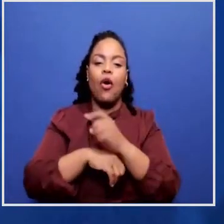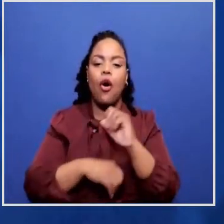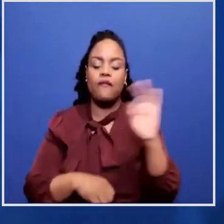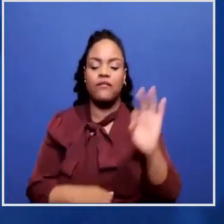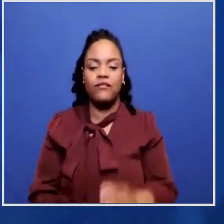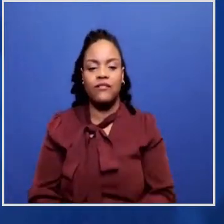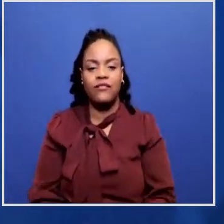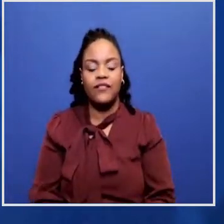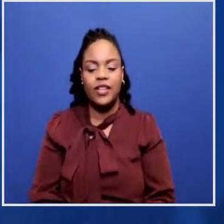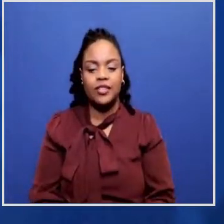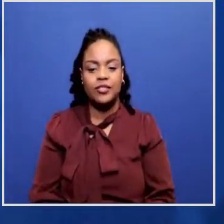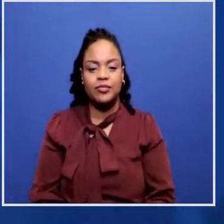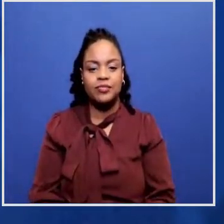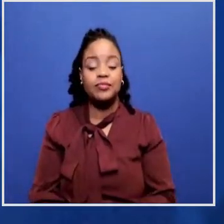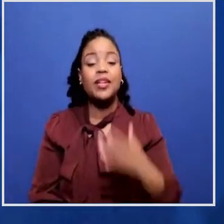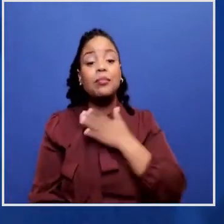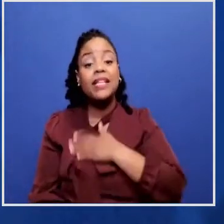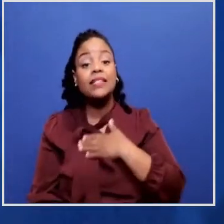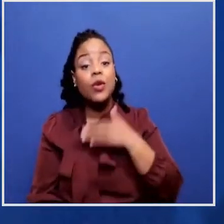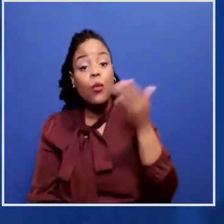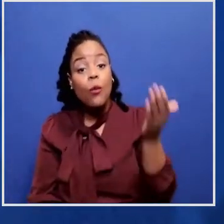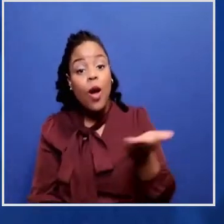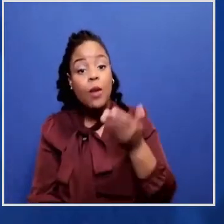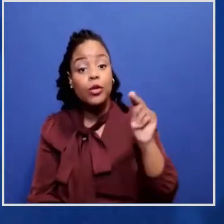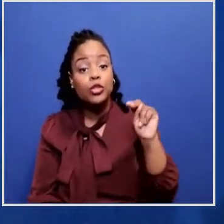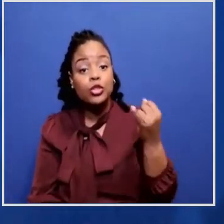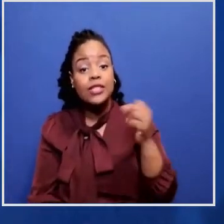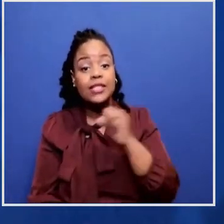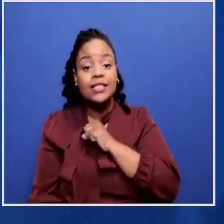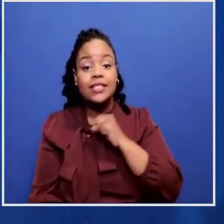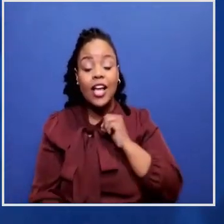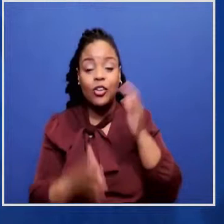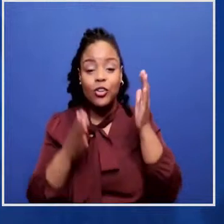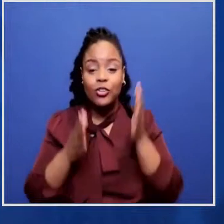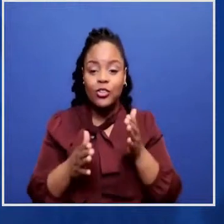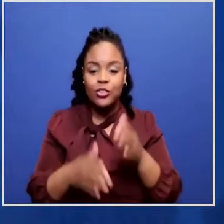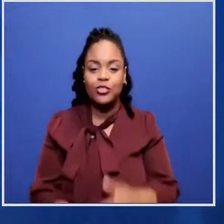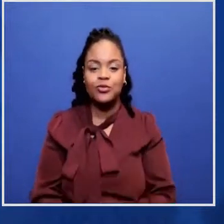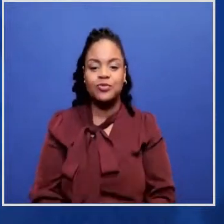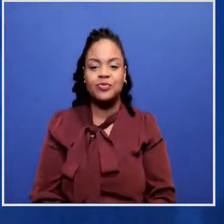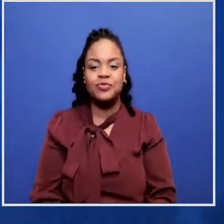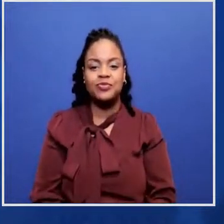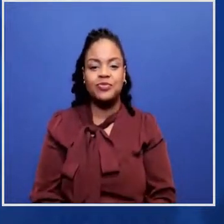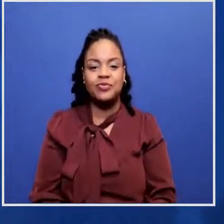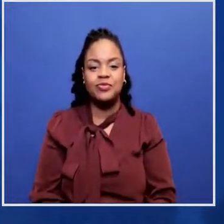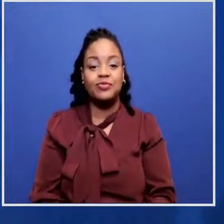DAY IS A DAY ON, NOT A DAY OFF.